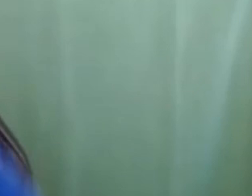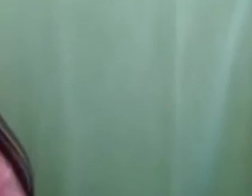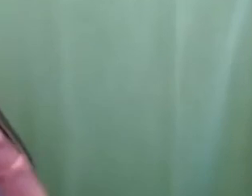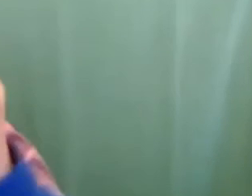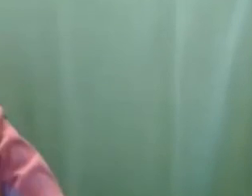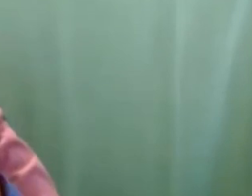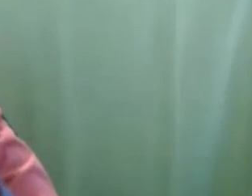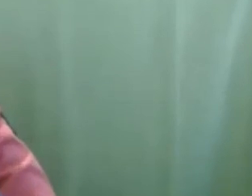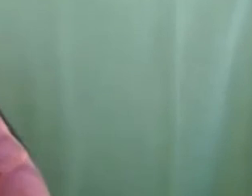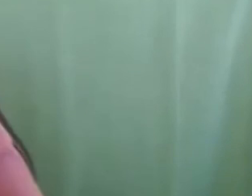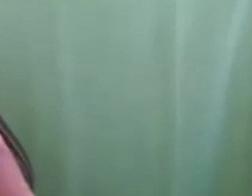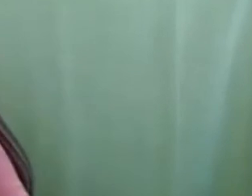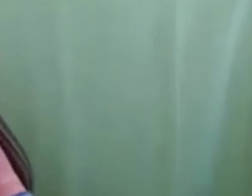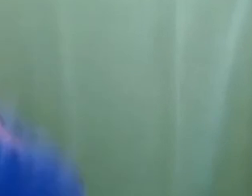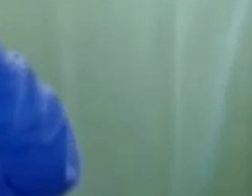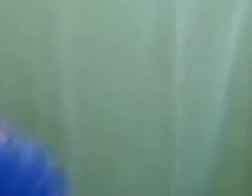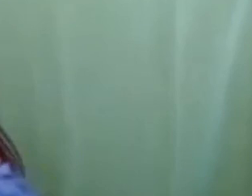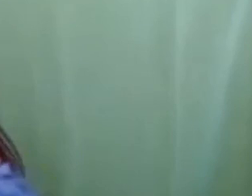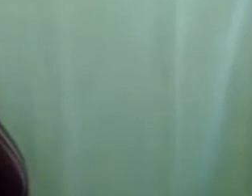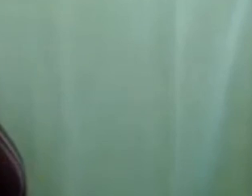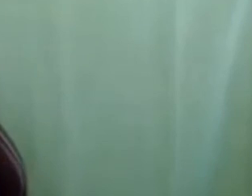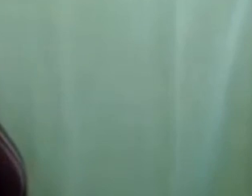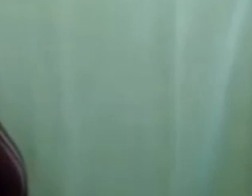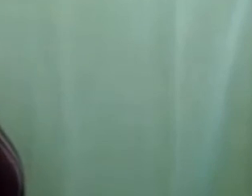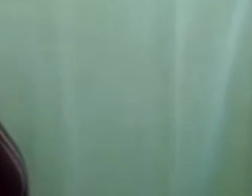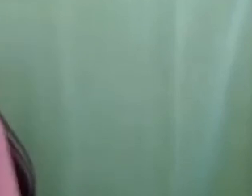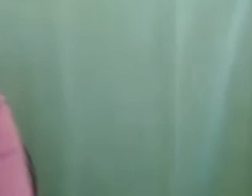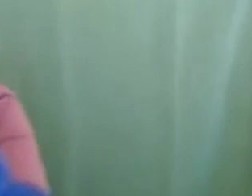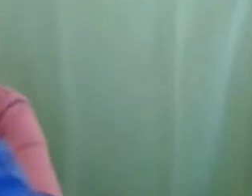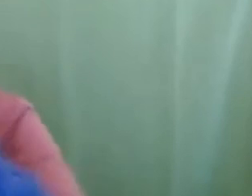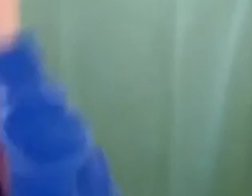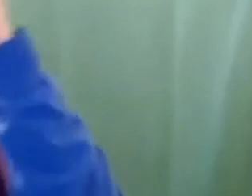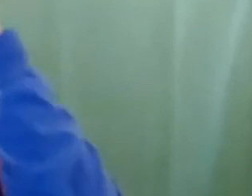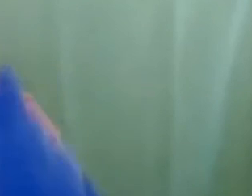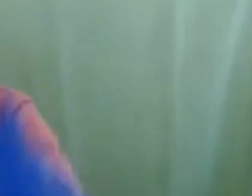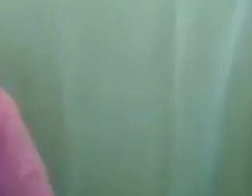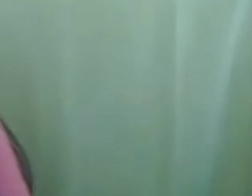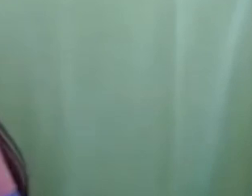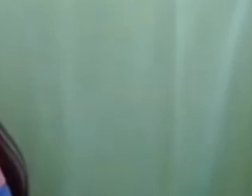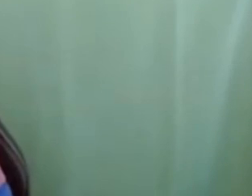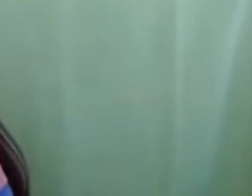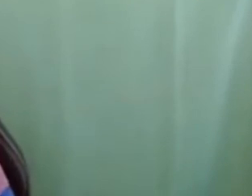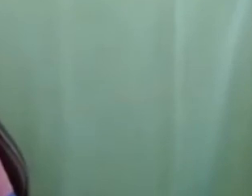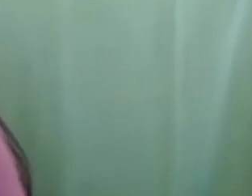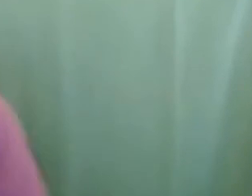a great intervener outside of higher ed, because we do. And on the same regard i've had some